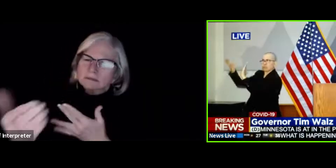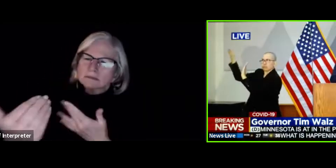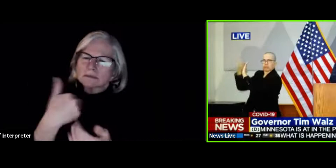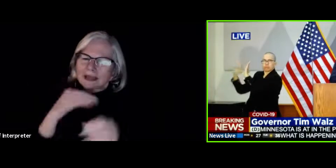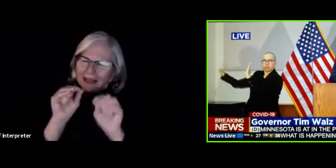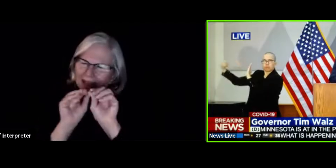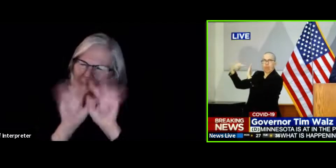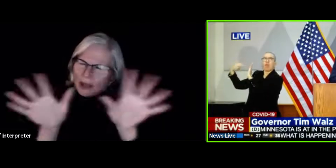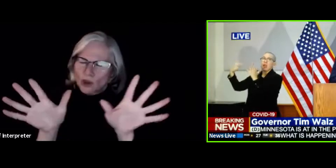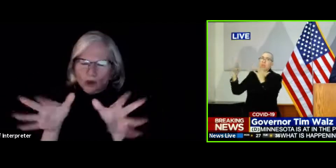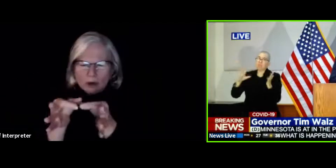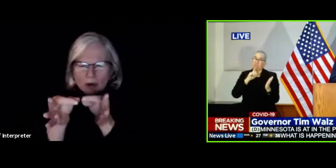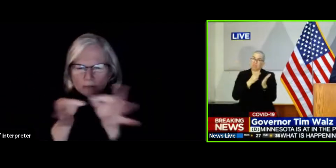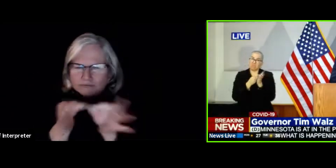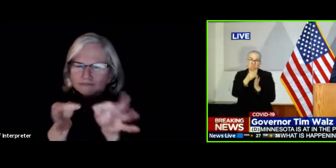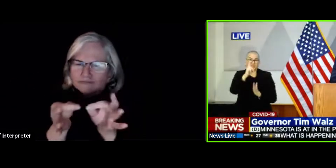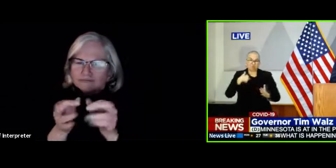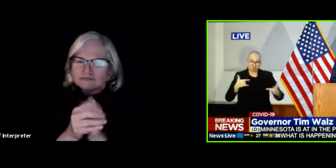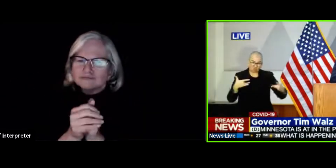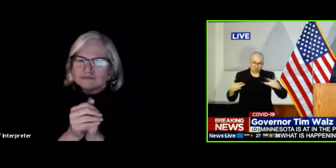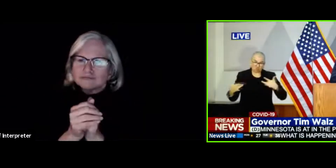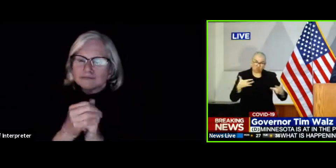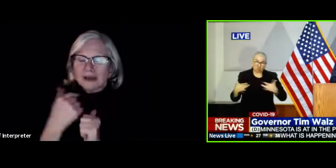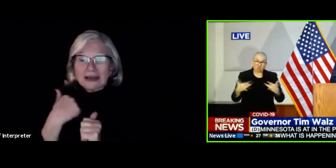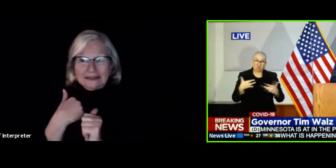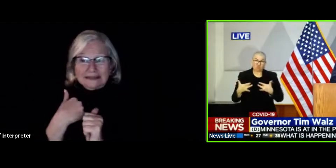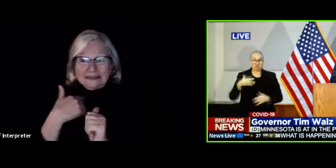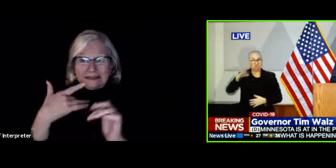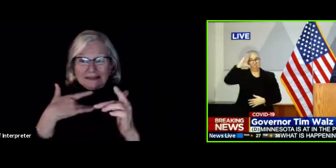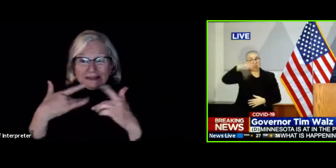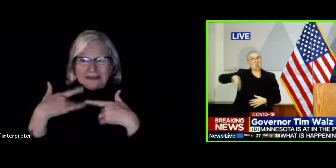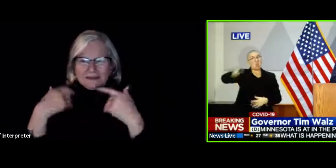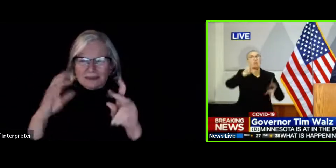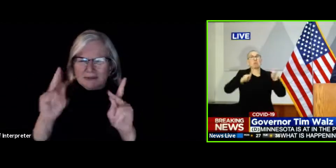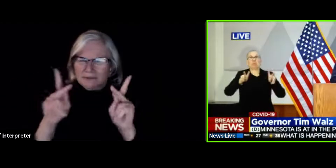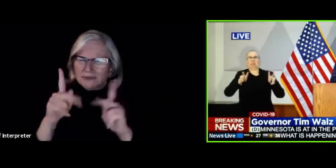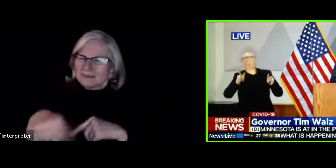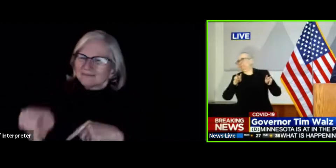ABOUT SOME OF THE MISTRUST AROUND VACCINES. I THINK WE SHOULD ALWAYS BE SKEPTICAL, HERE IN THE UNITED